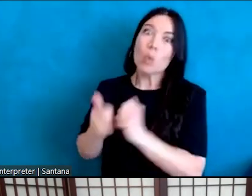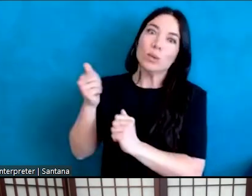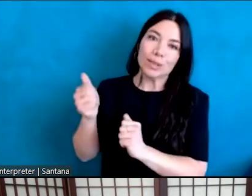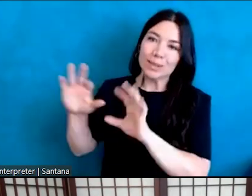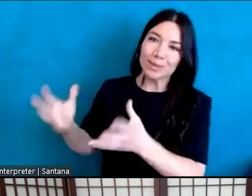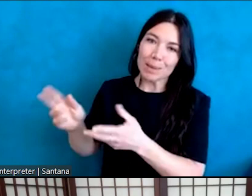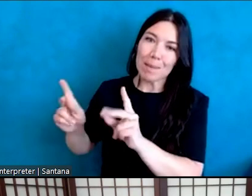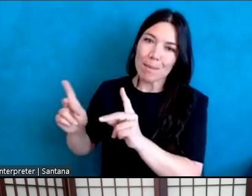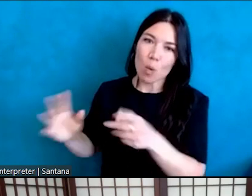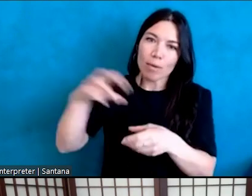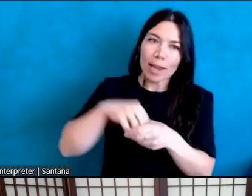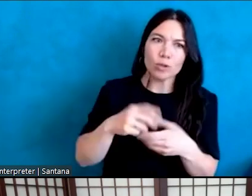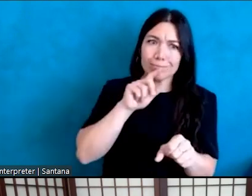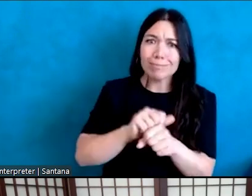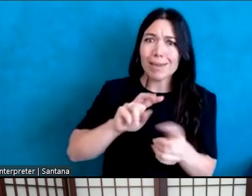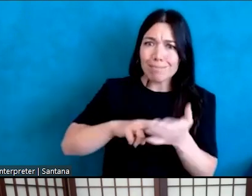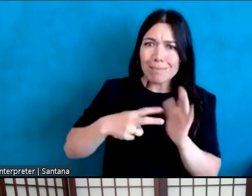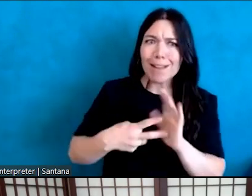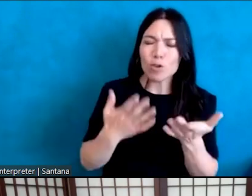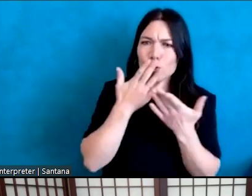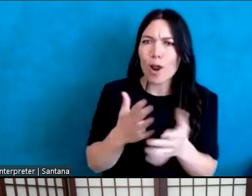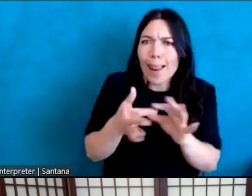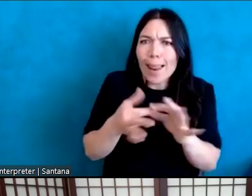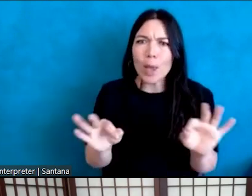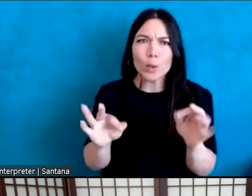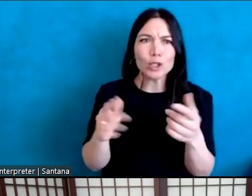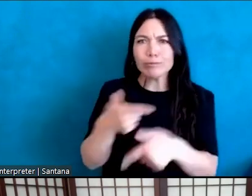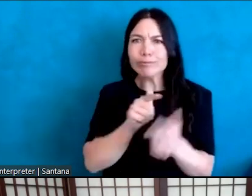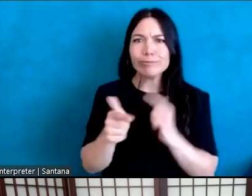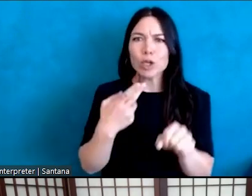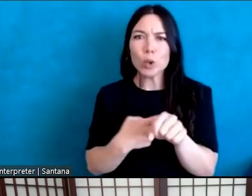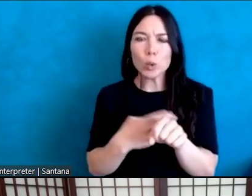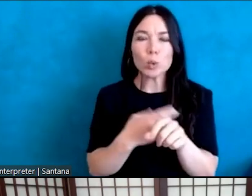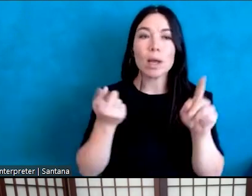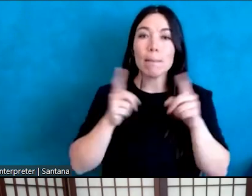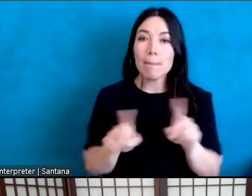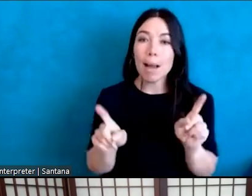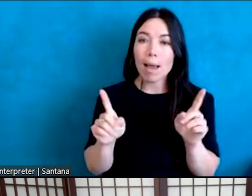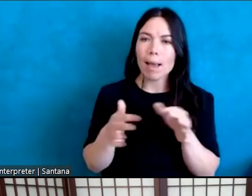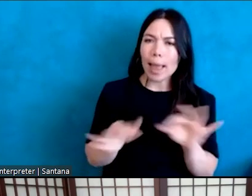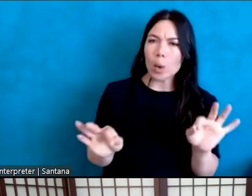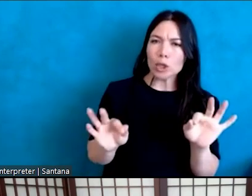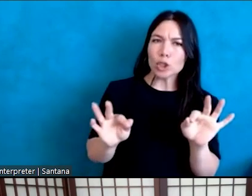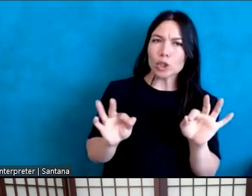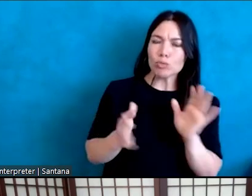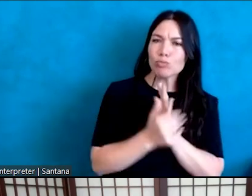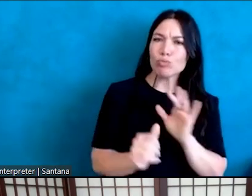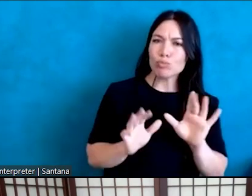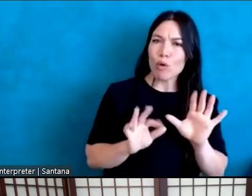I suggested that a relational approach to assessing and describing linguistic proficiency and patterns of use draws attention to more important questions,